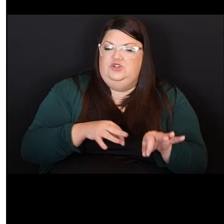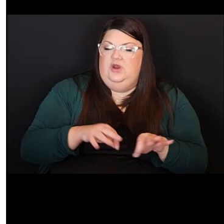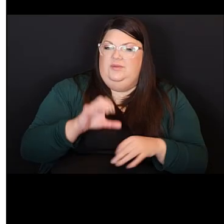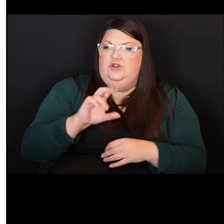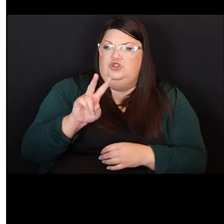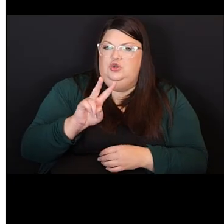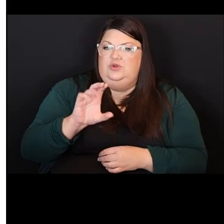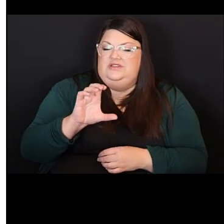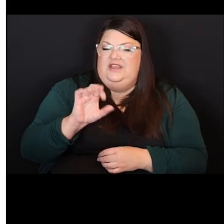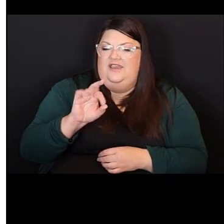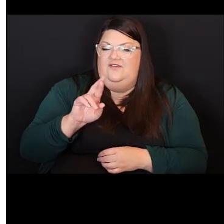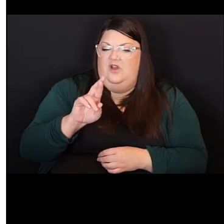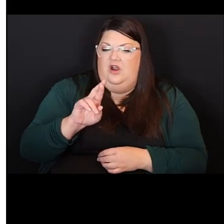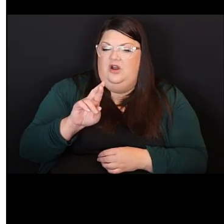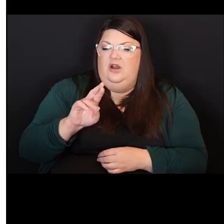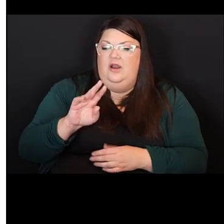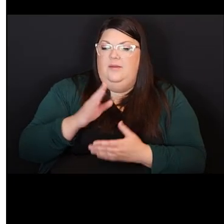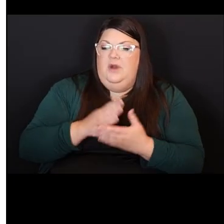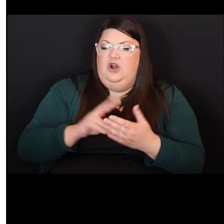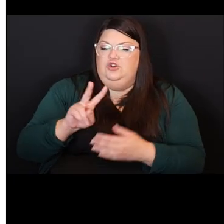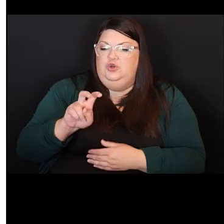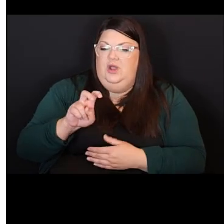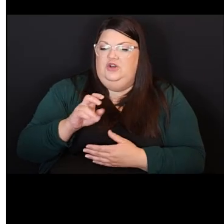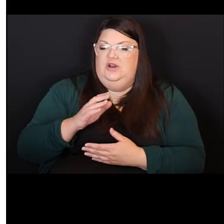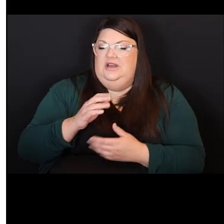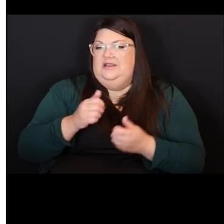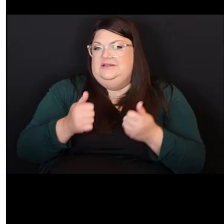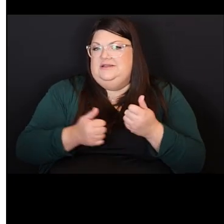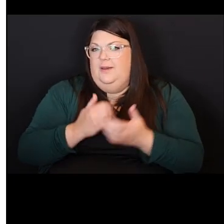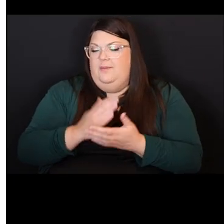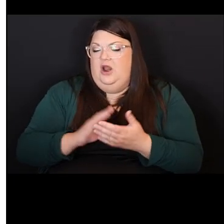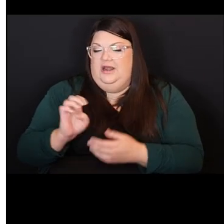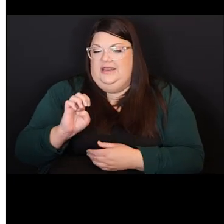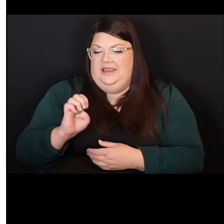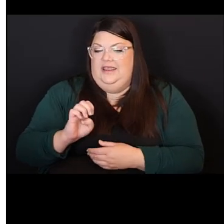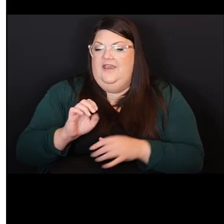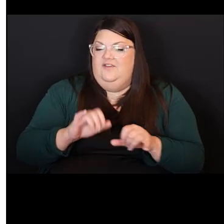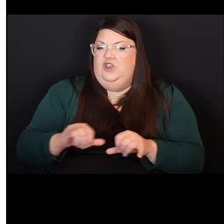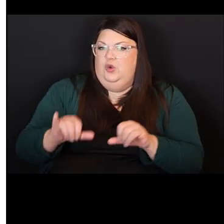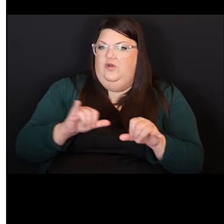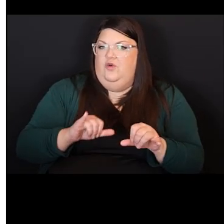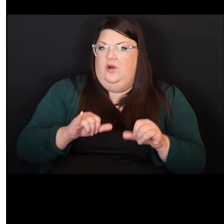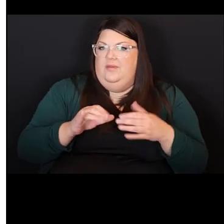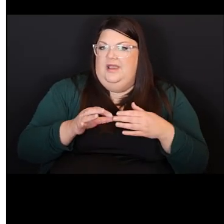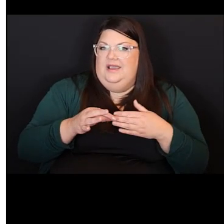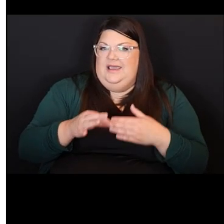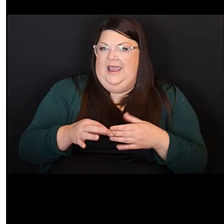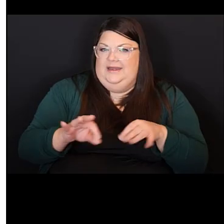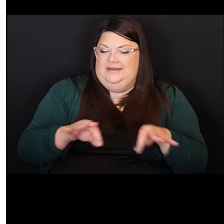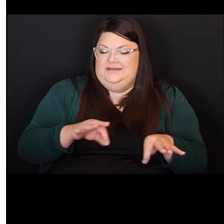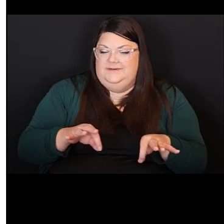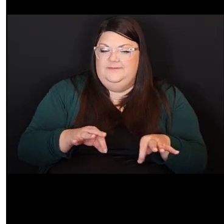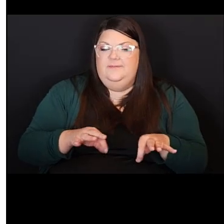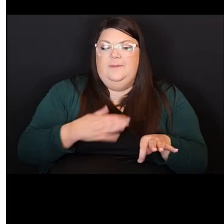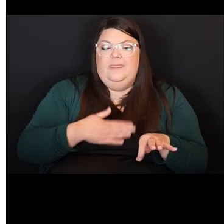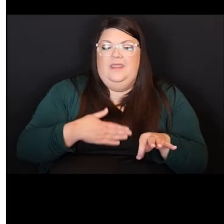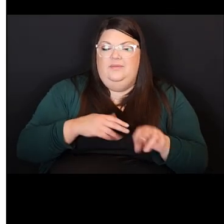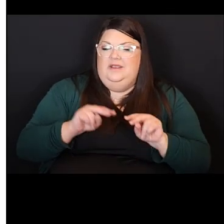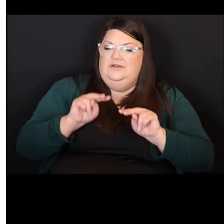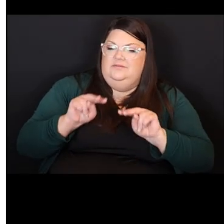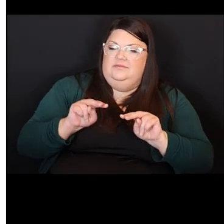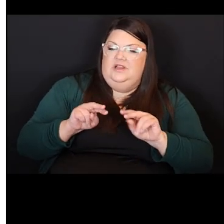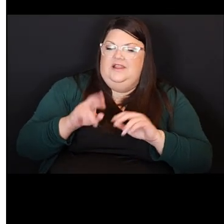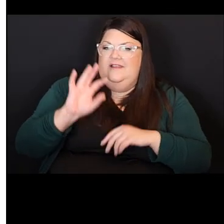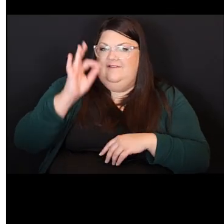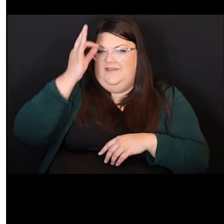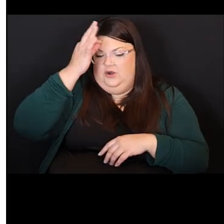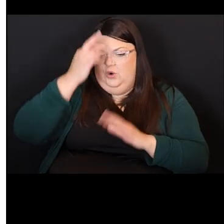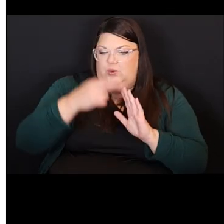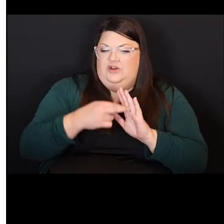CFR part 200 subpart E of the Uniform Guidance. Please visit the Federal Register as a source for